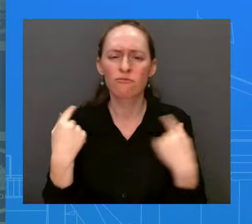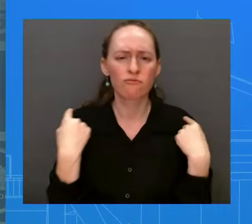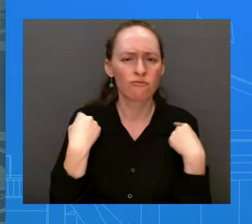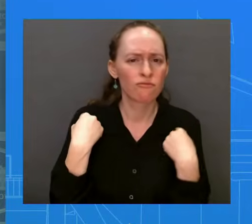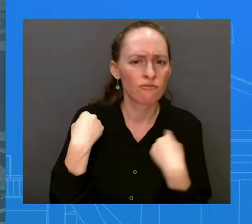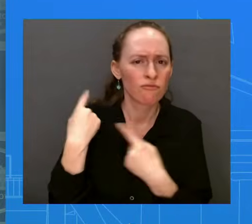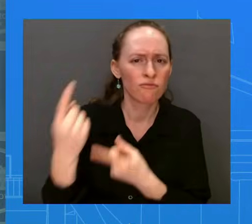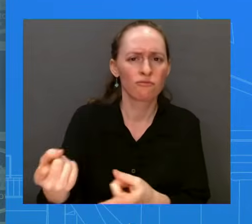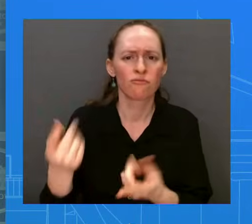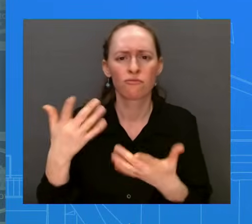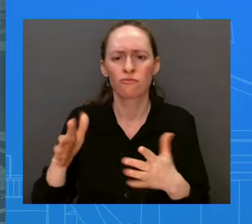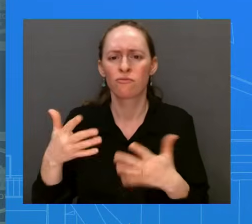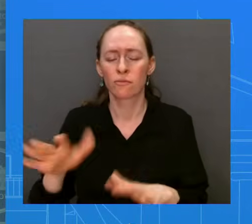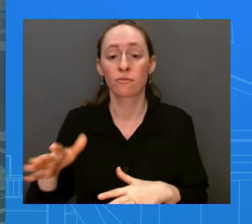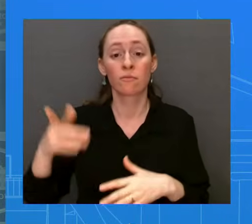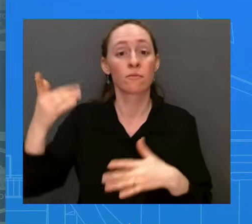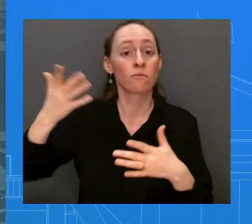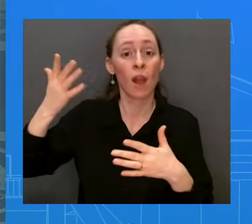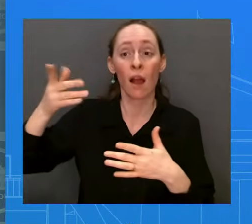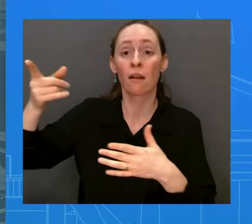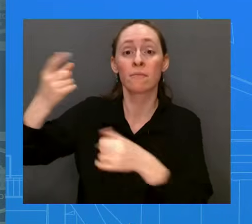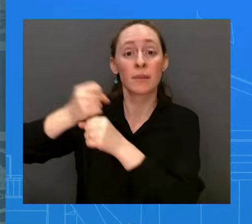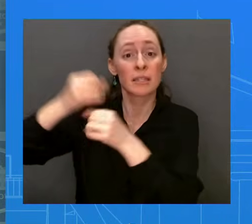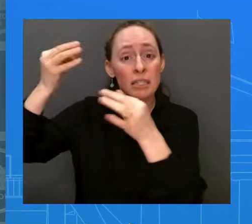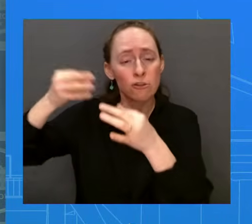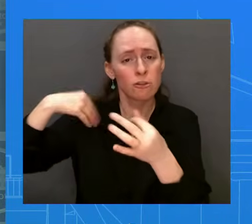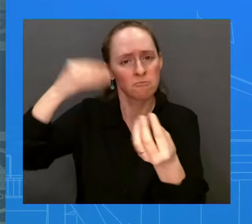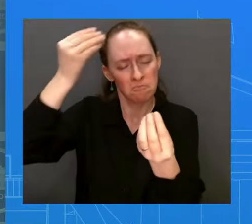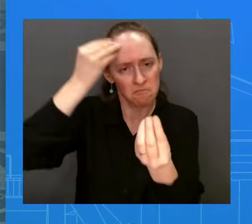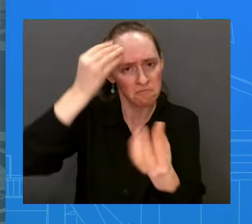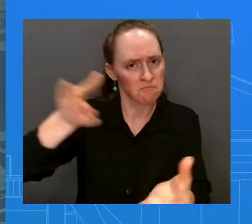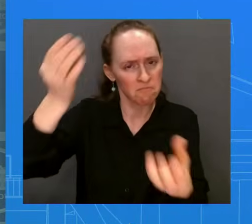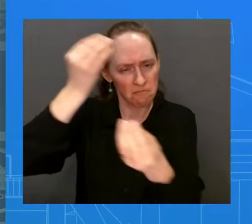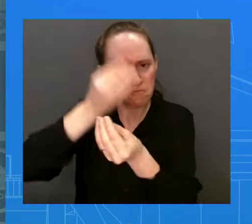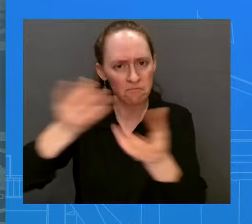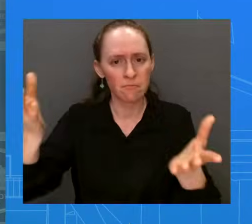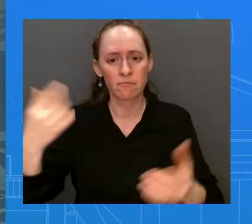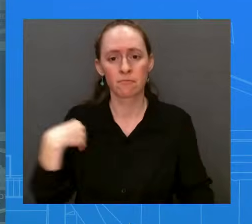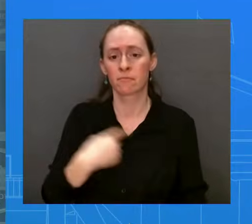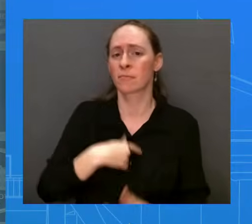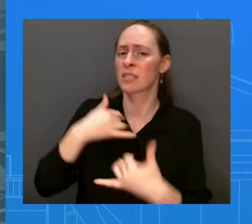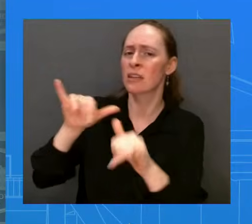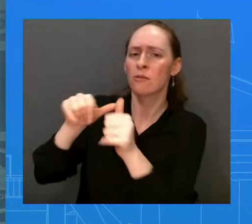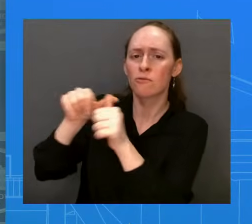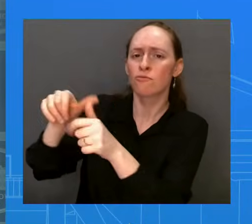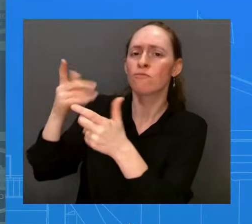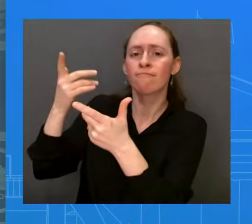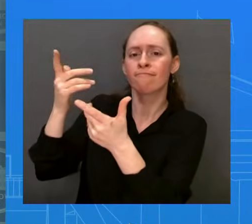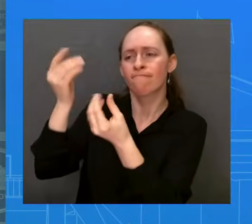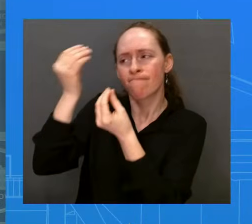on what's going on with recovery efforts. And he's very much staying on top of the issue